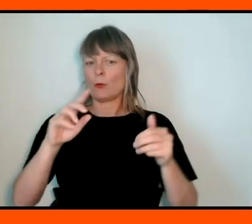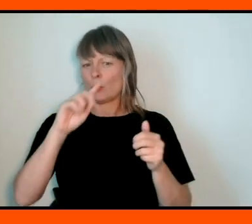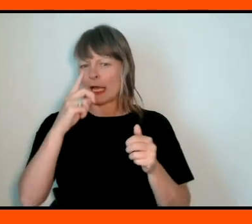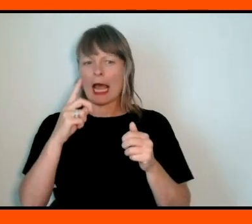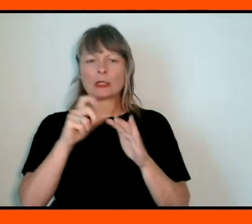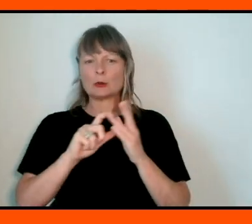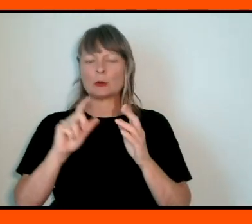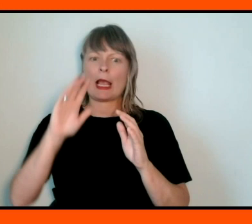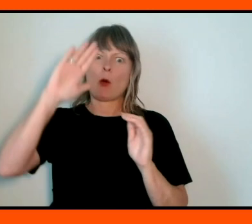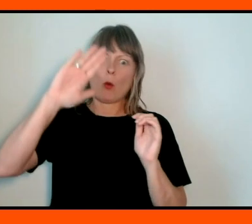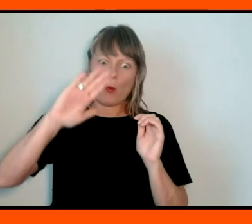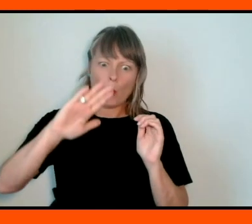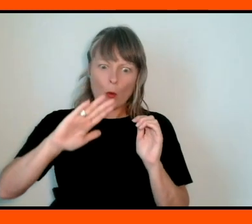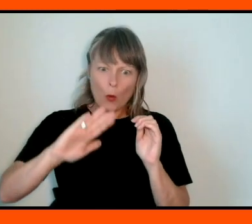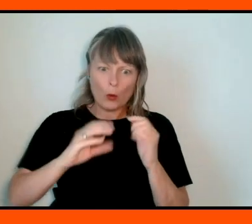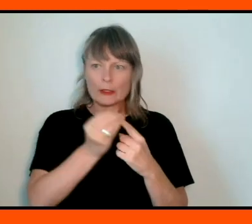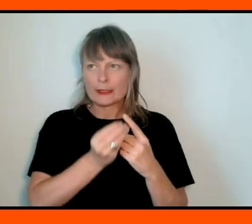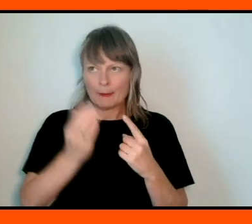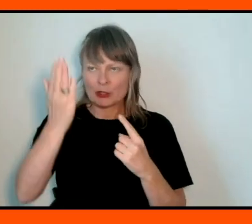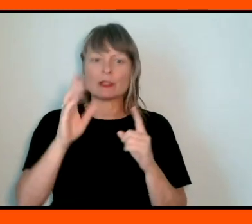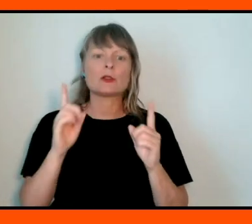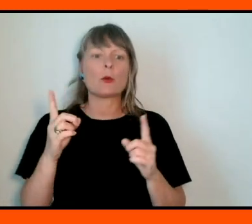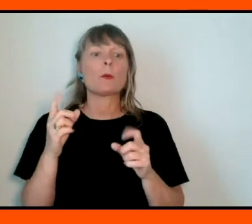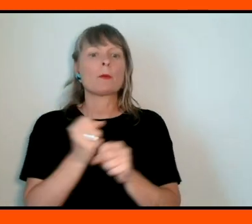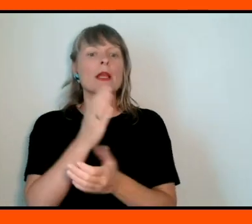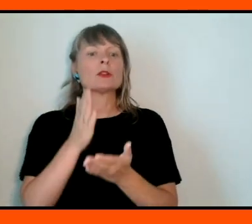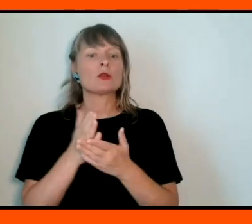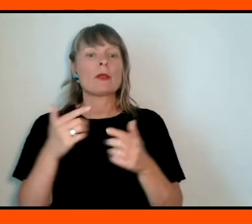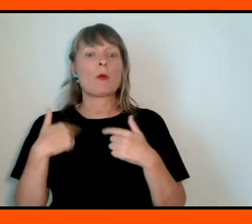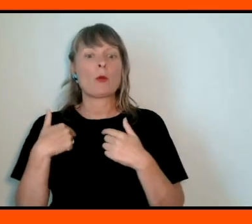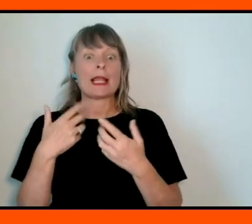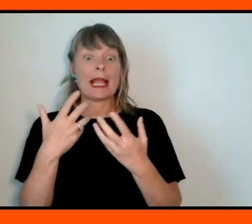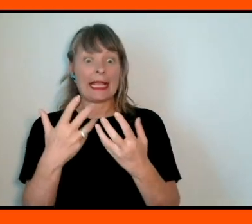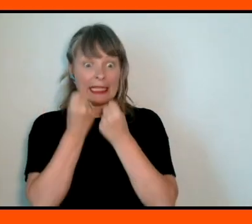and this is making sure that we’re collecting the most important information for our nation.